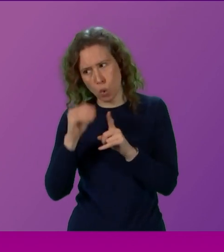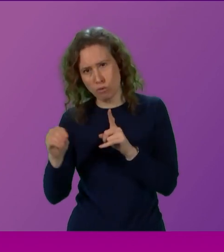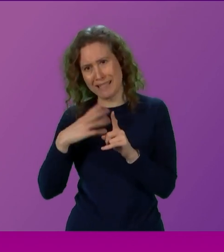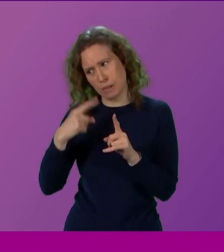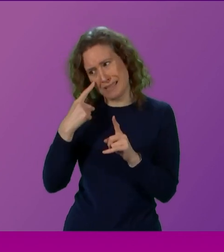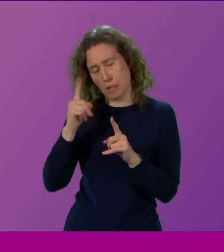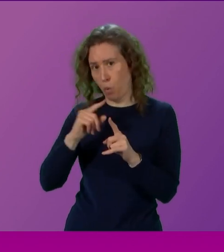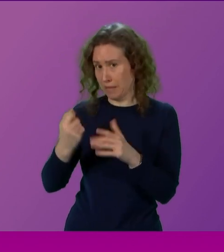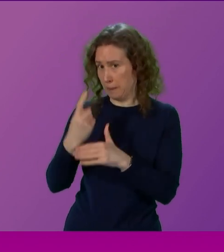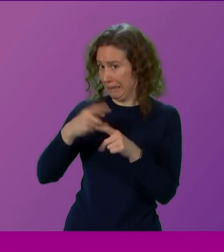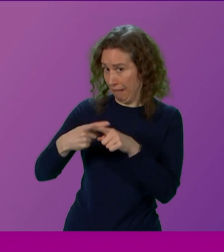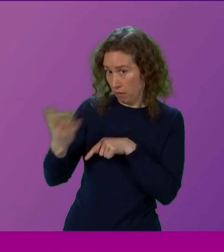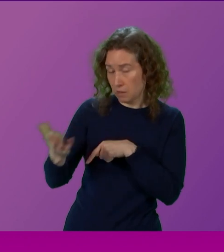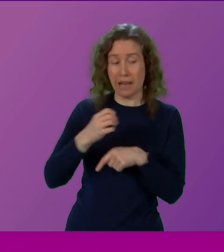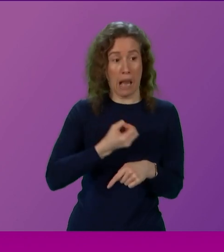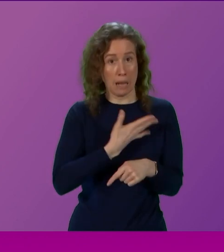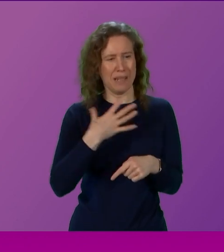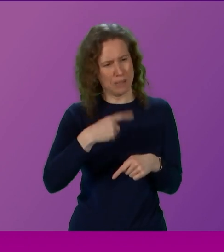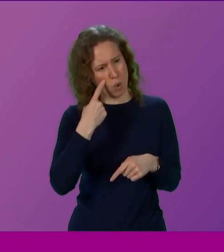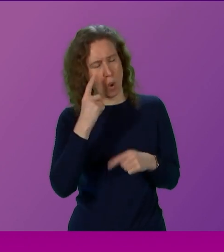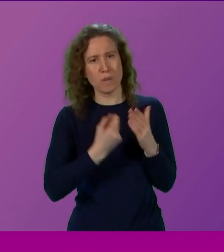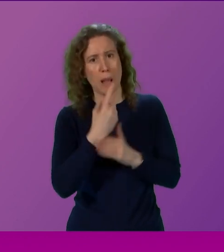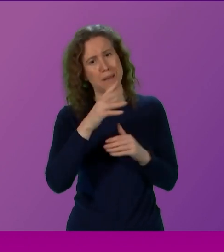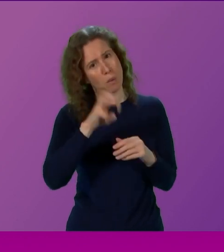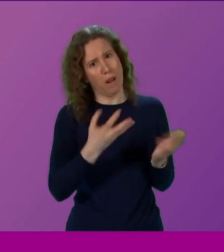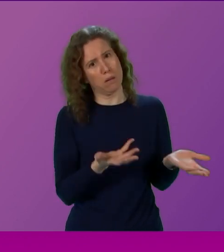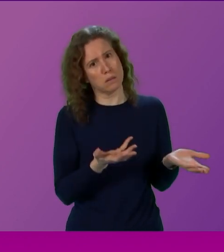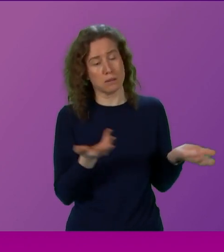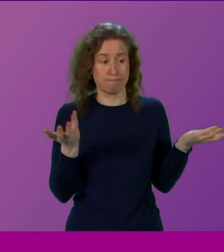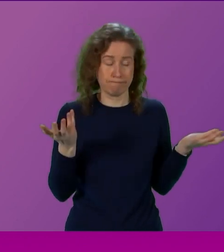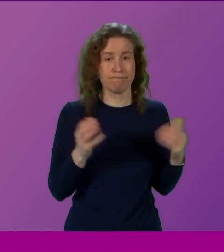performance in England, and if they are Labour, they really need to look at performance in Wales.